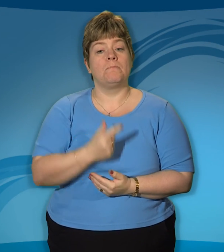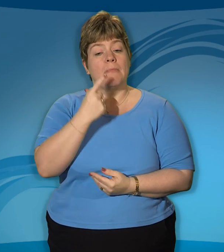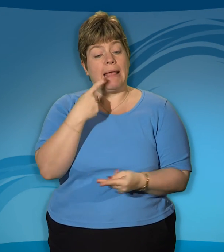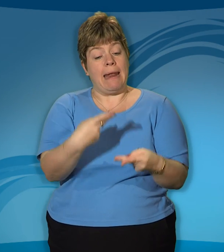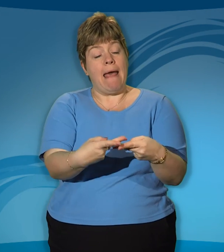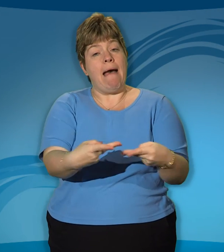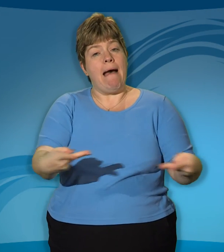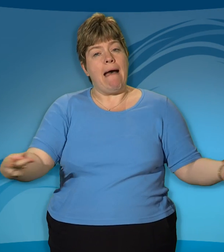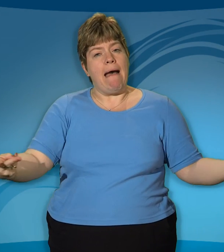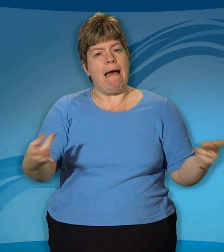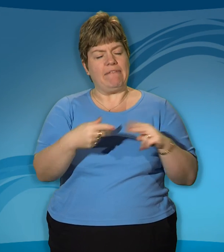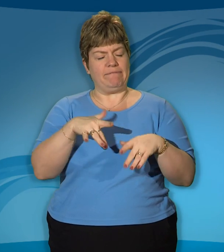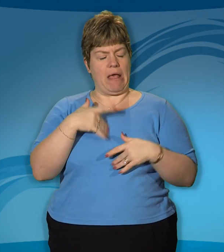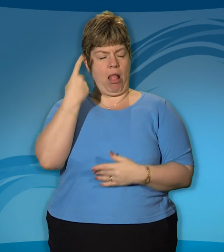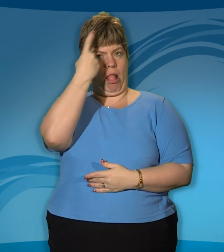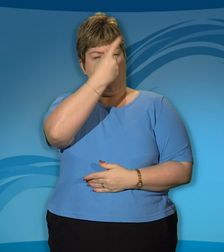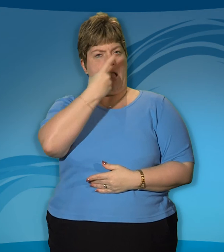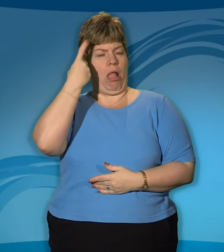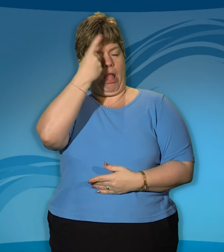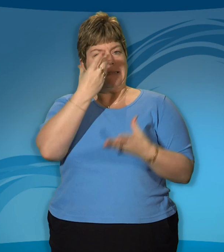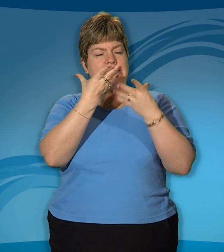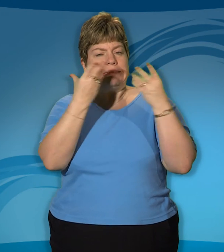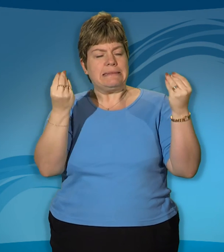Lie flat if you feel faint or dizzy.